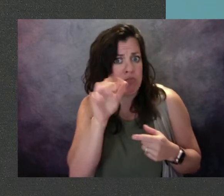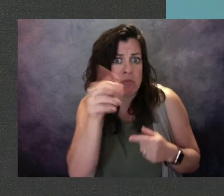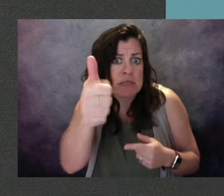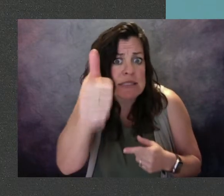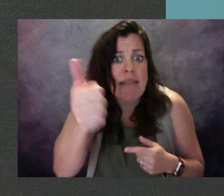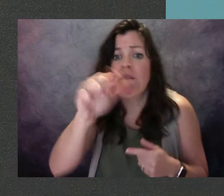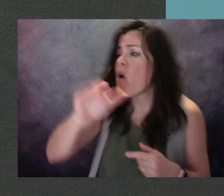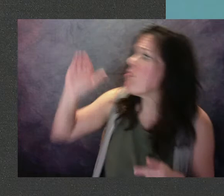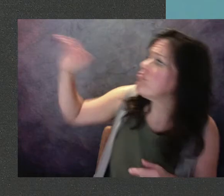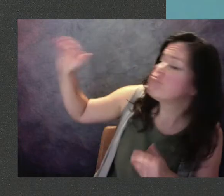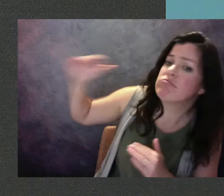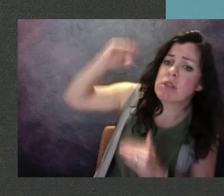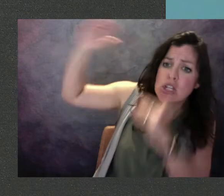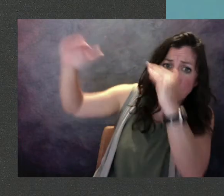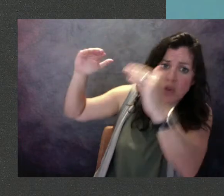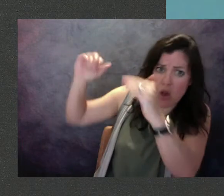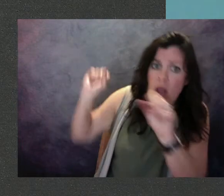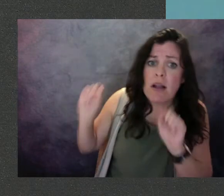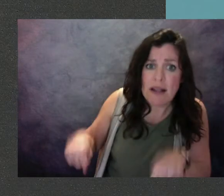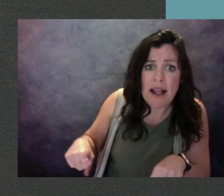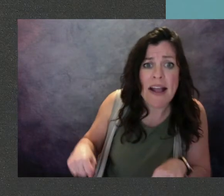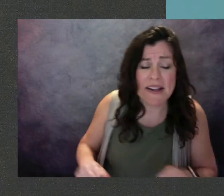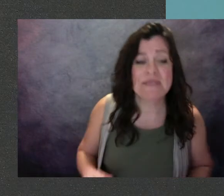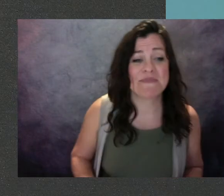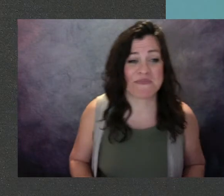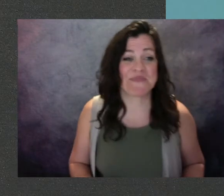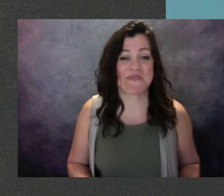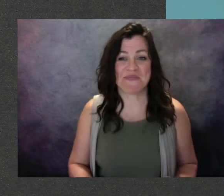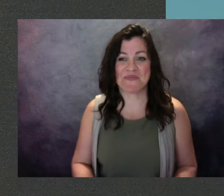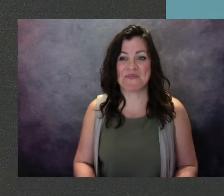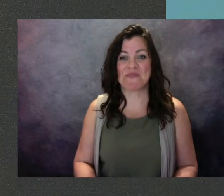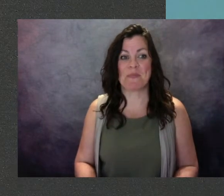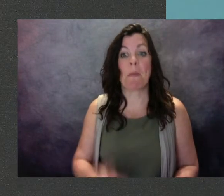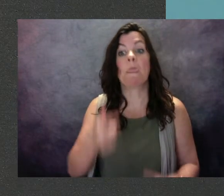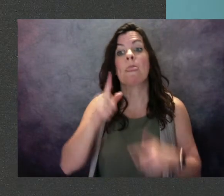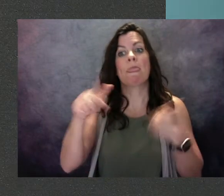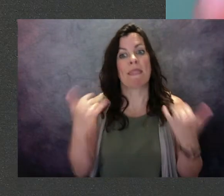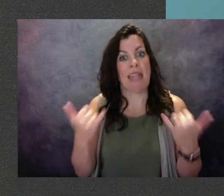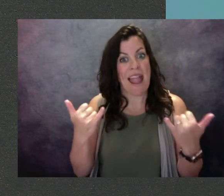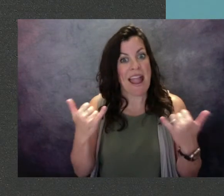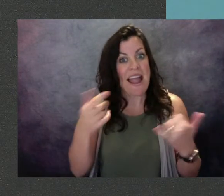if you know how to write your letters. And you could glue different parts of the sea glass